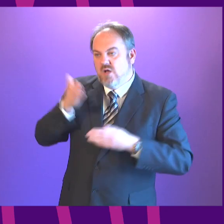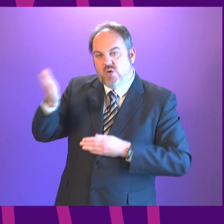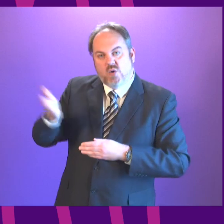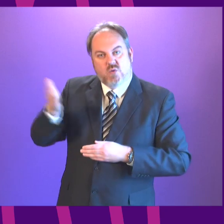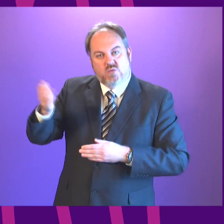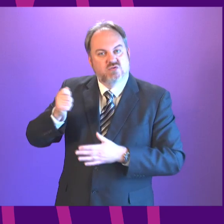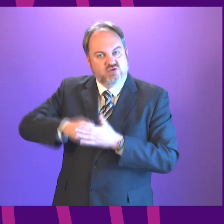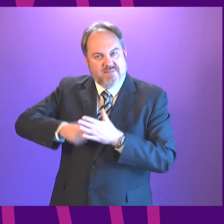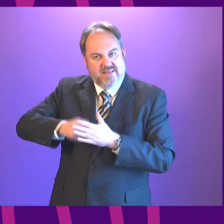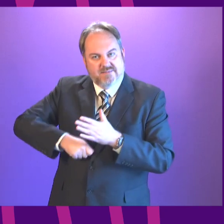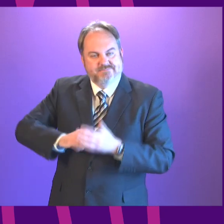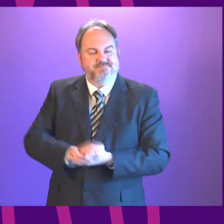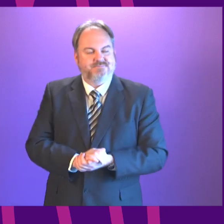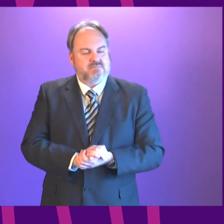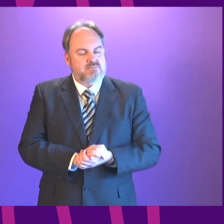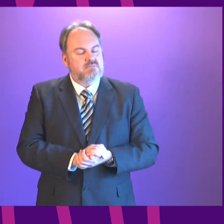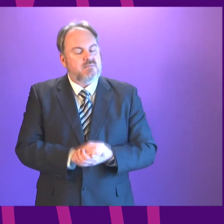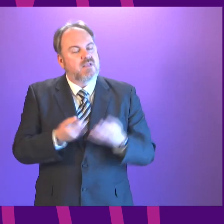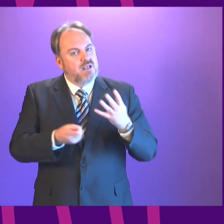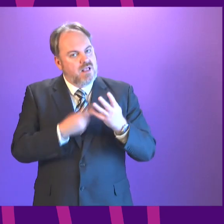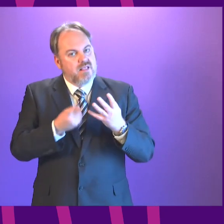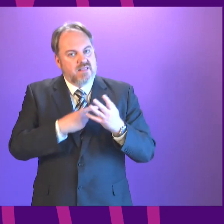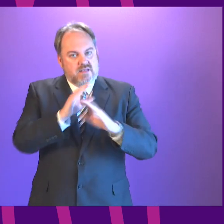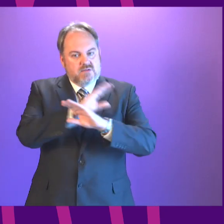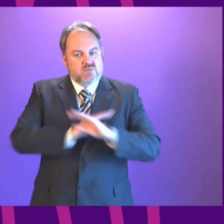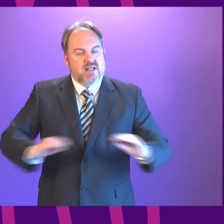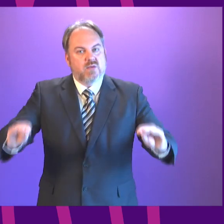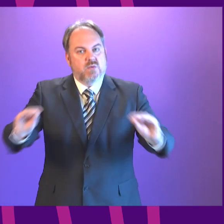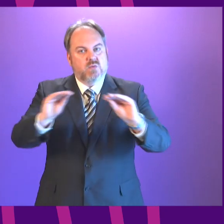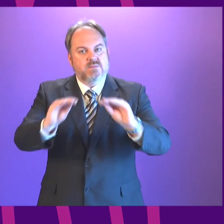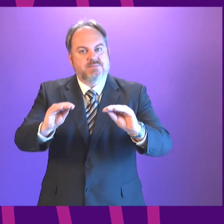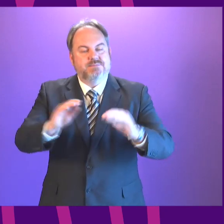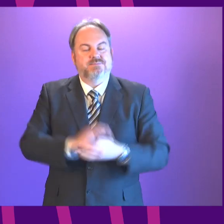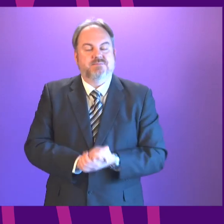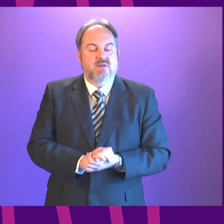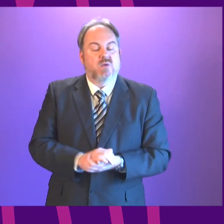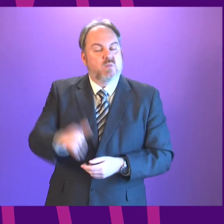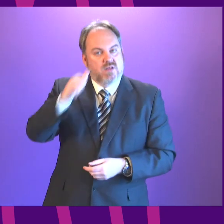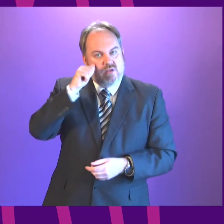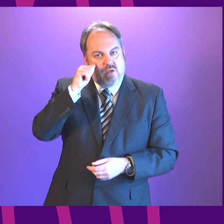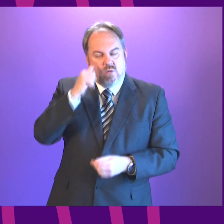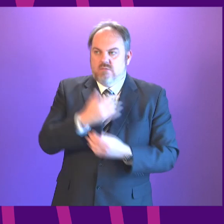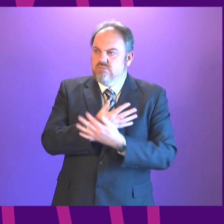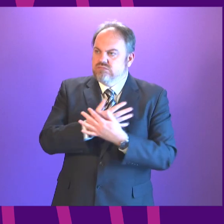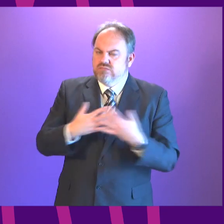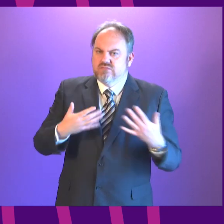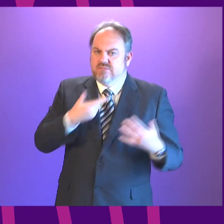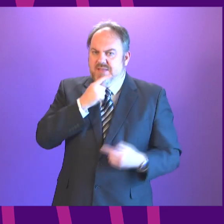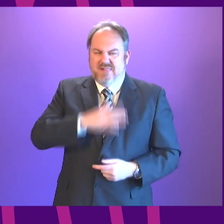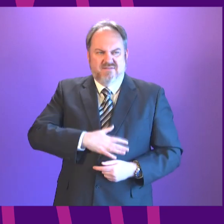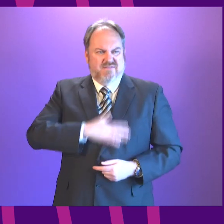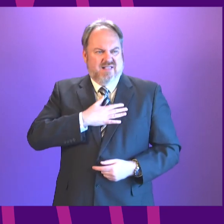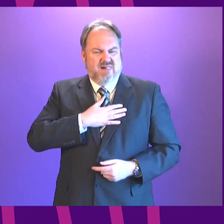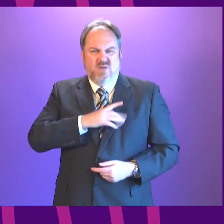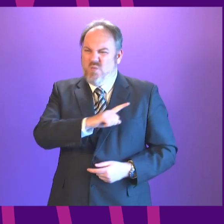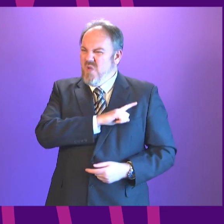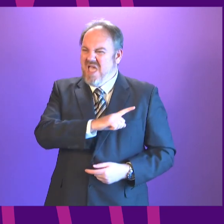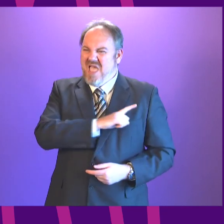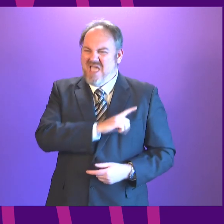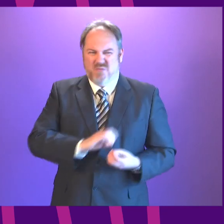I know that many people may question whether the measures are strictly necessary, especially